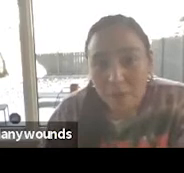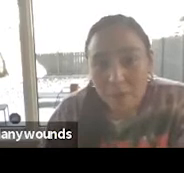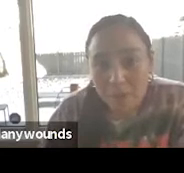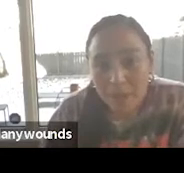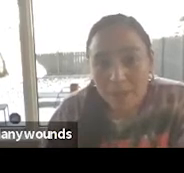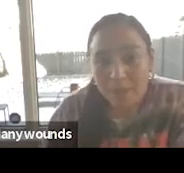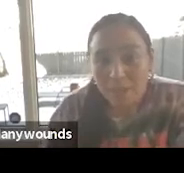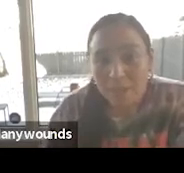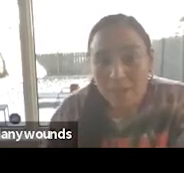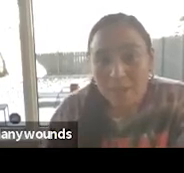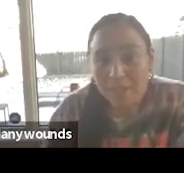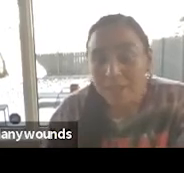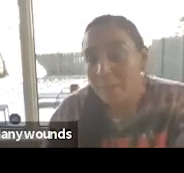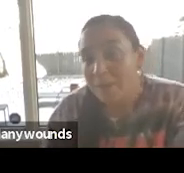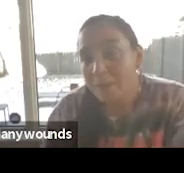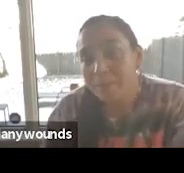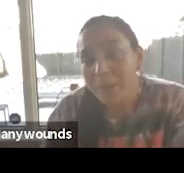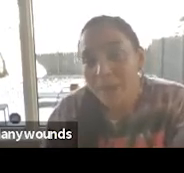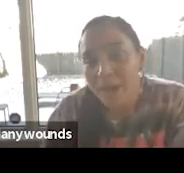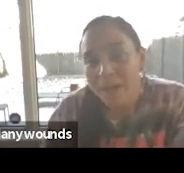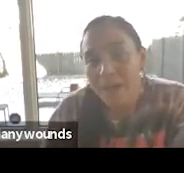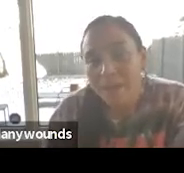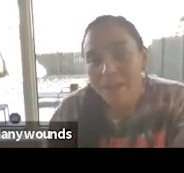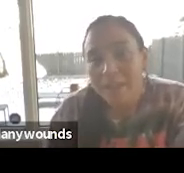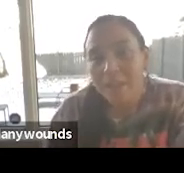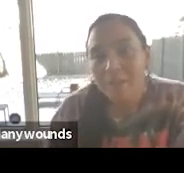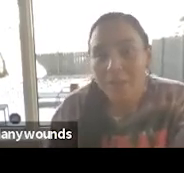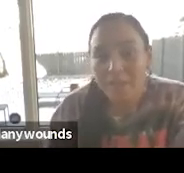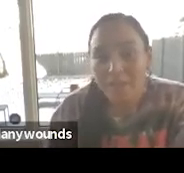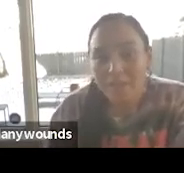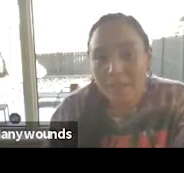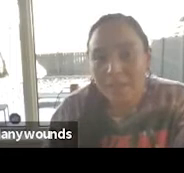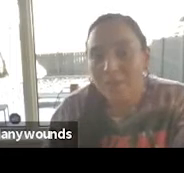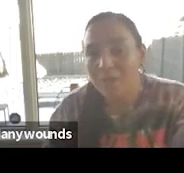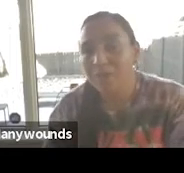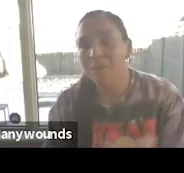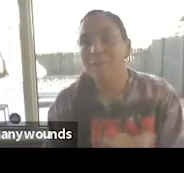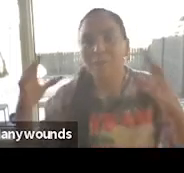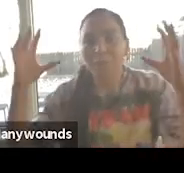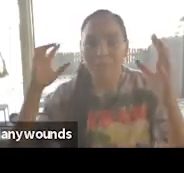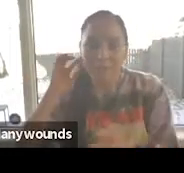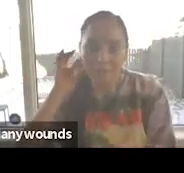Palmer as the Racialized-led spiral, and Allan Rosales as the overarching spiral coordinator.